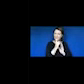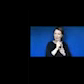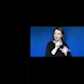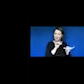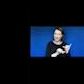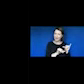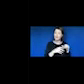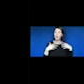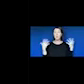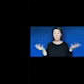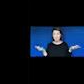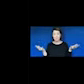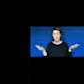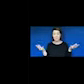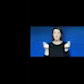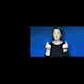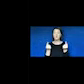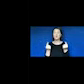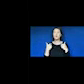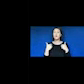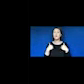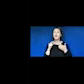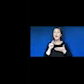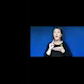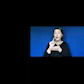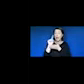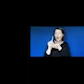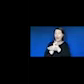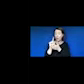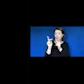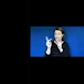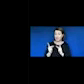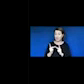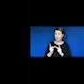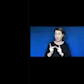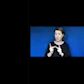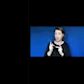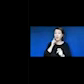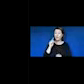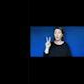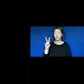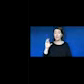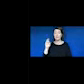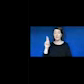What we did is we took an hourly housekeeping position in the VCU req sports department,